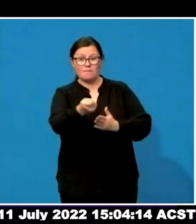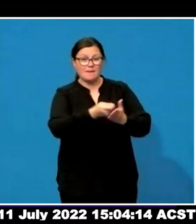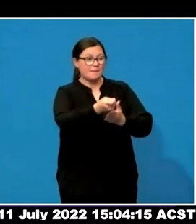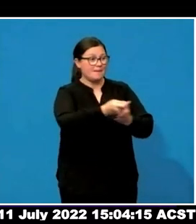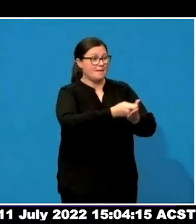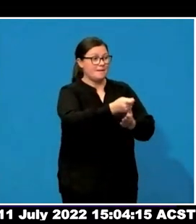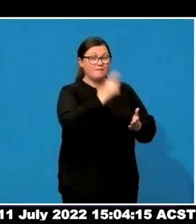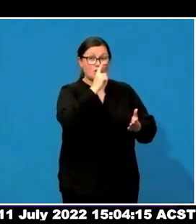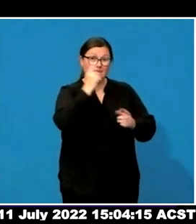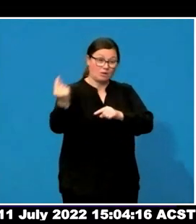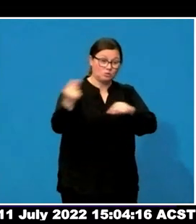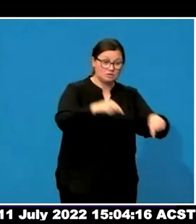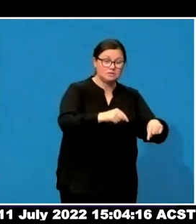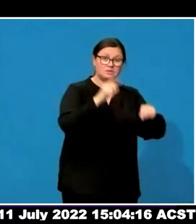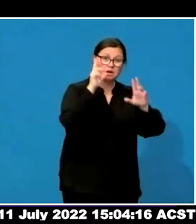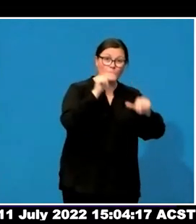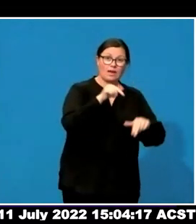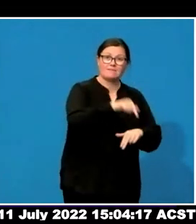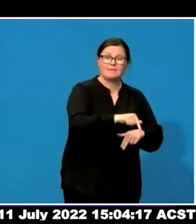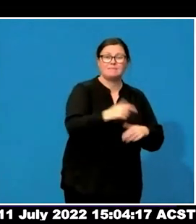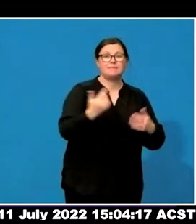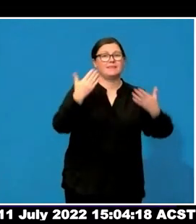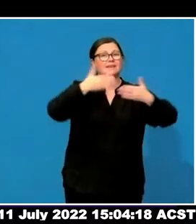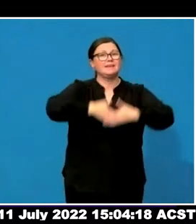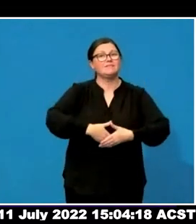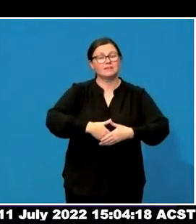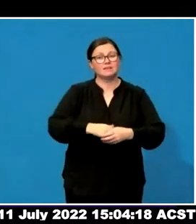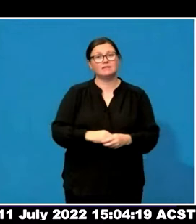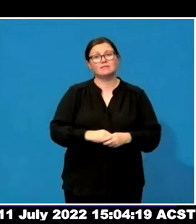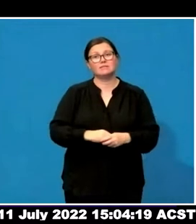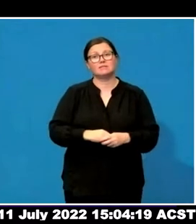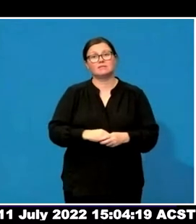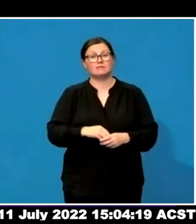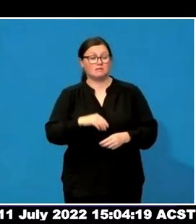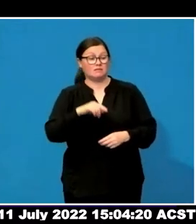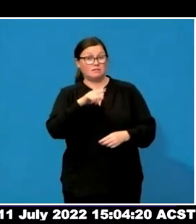Are you familiar with his current plan? I am familiar with his current plan.